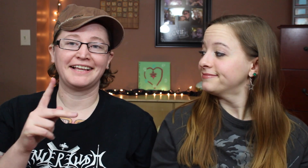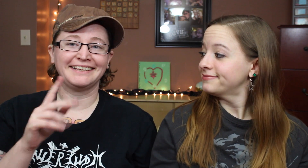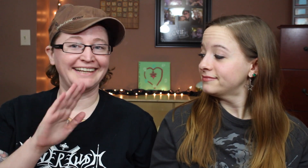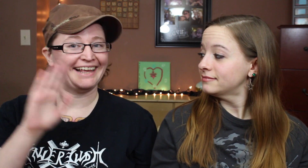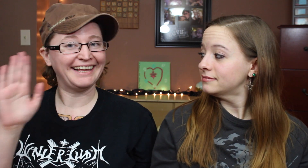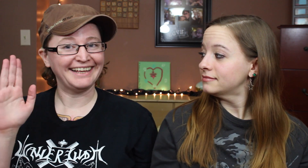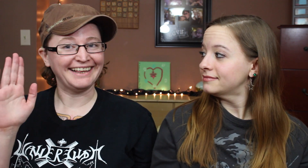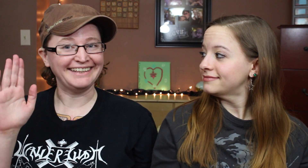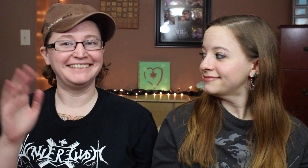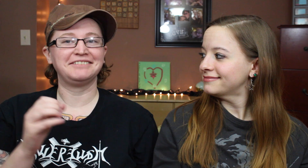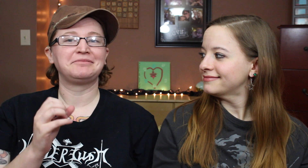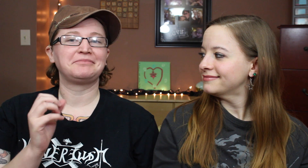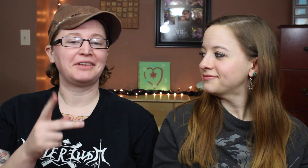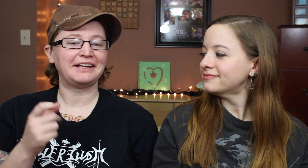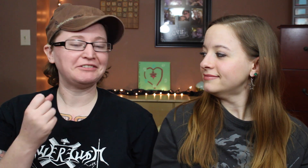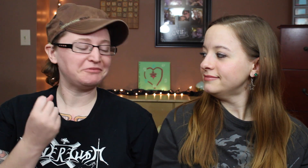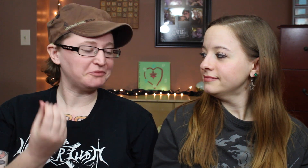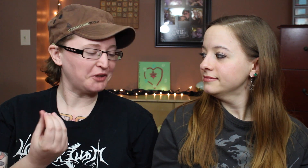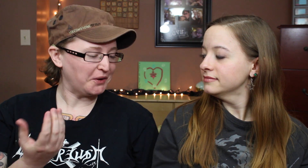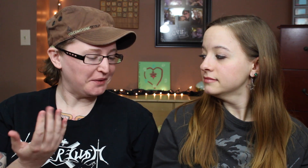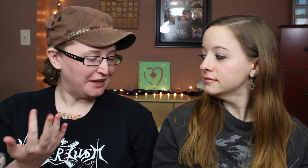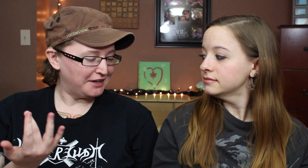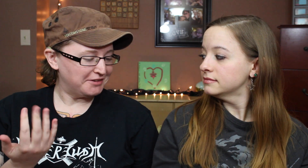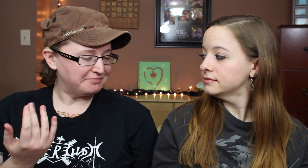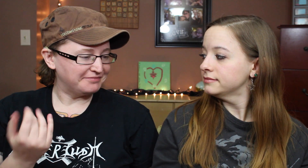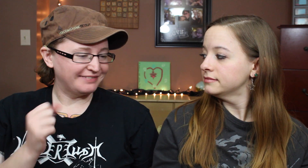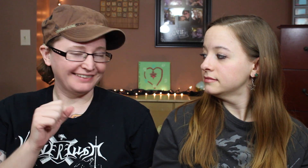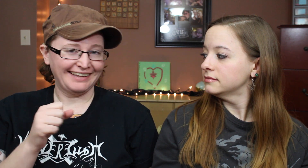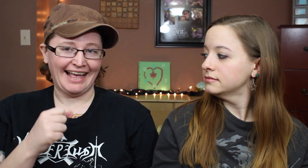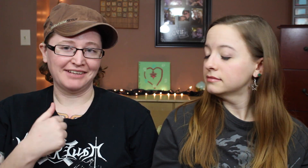is like. Ok guys hi. So um